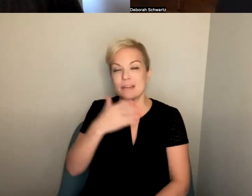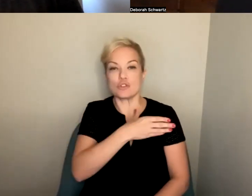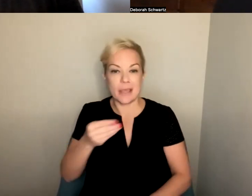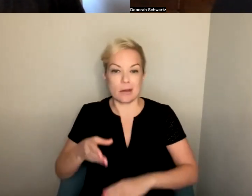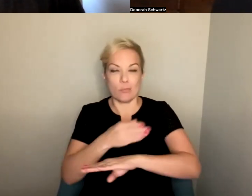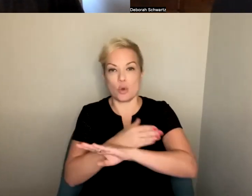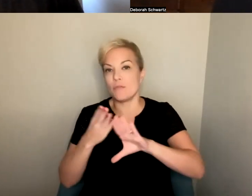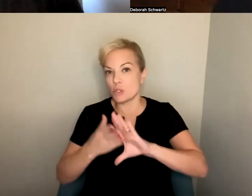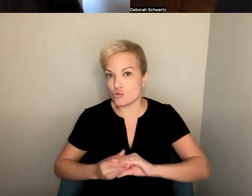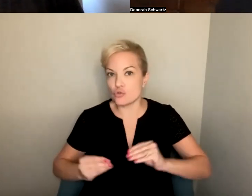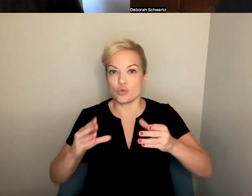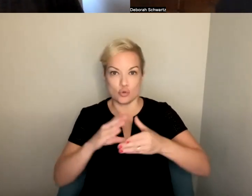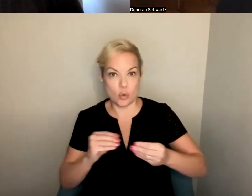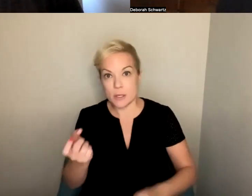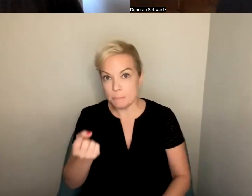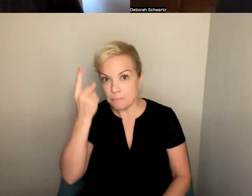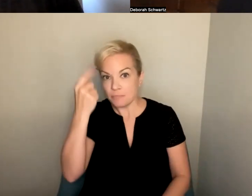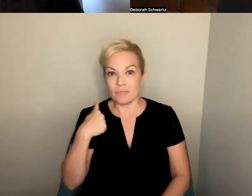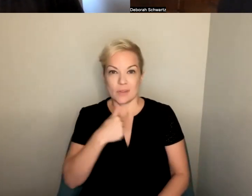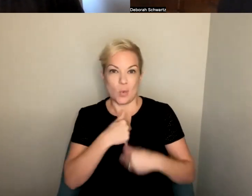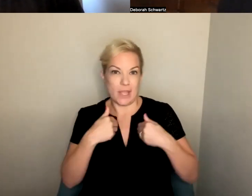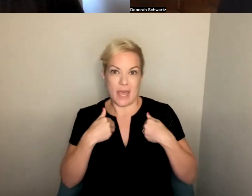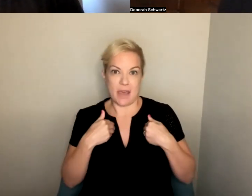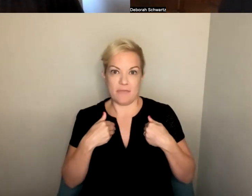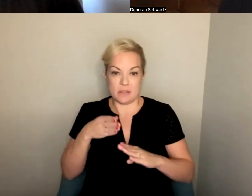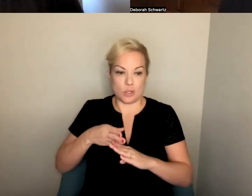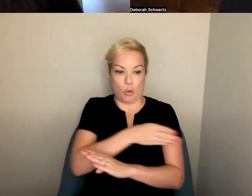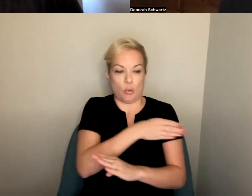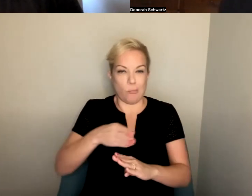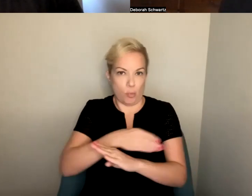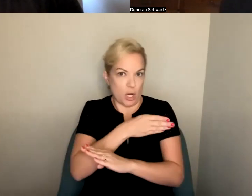is that there is a constructive mythology about indigenous people and, you know, we have to start